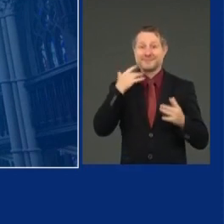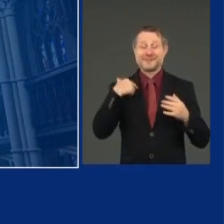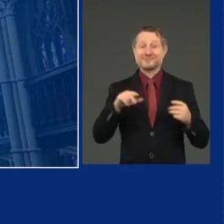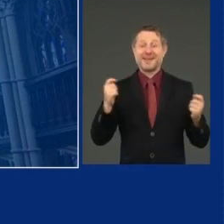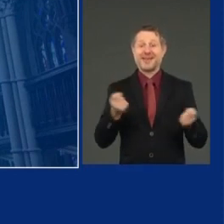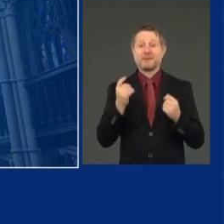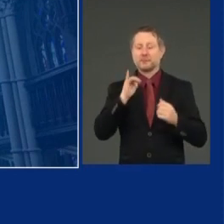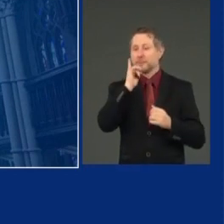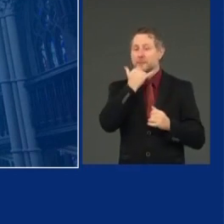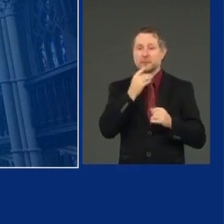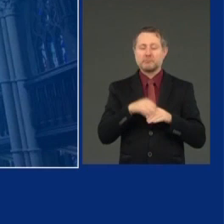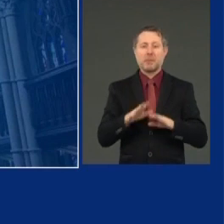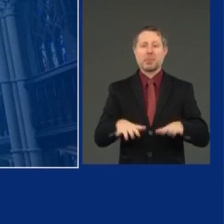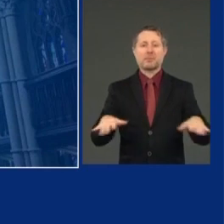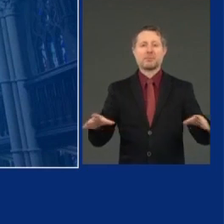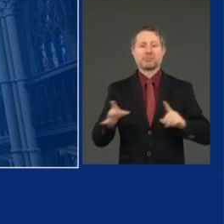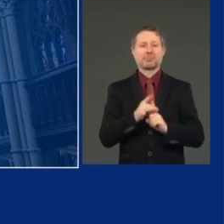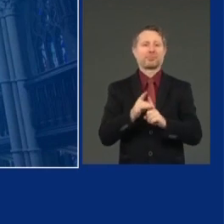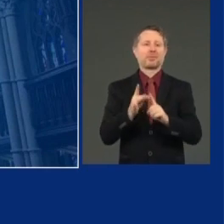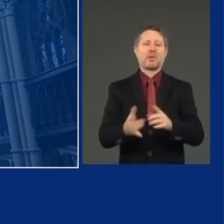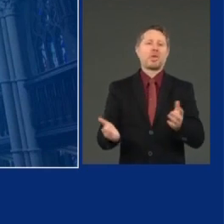BUT WE NEED TO FIND OUT HOW TO